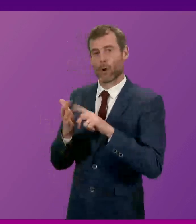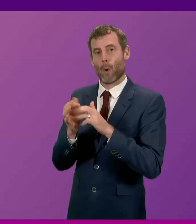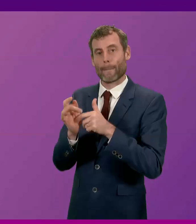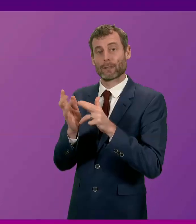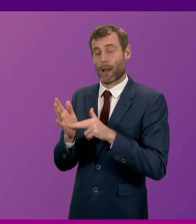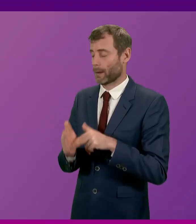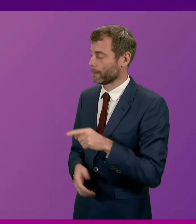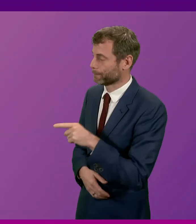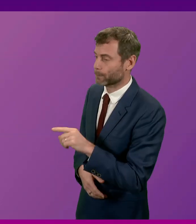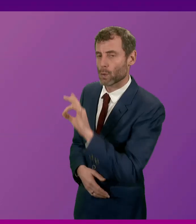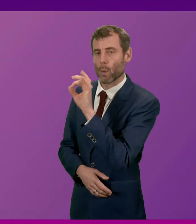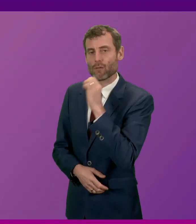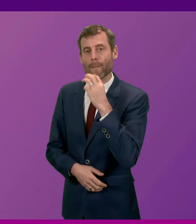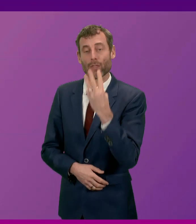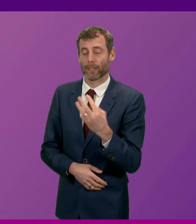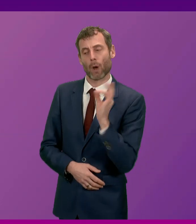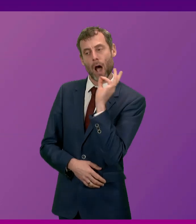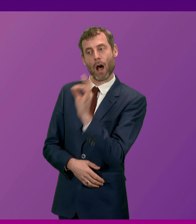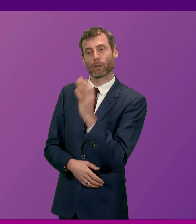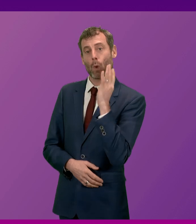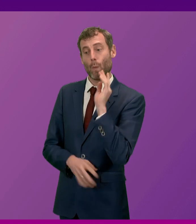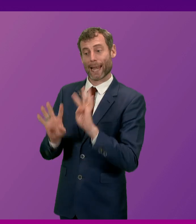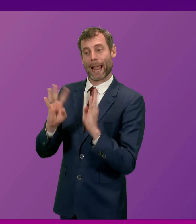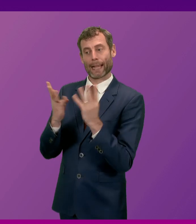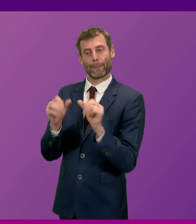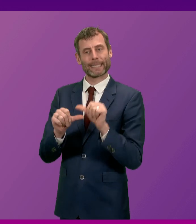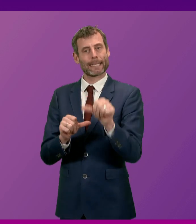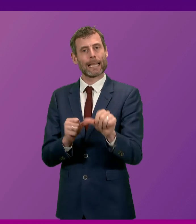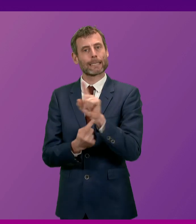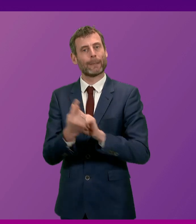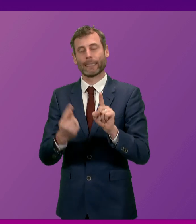To ask the First Minister when the Cabinet will next meet. The Cabinet will next meet on Tuesday.